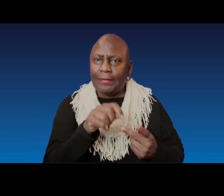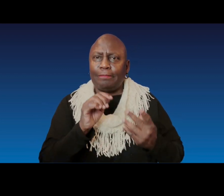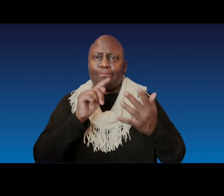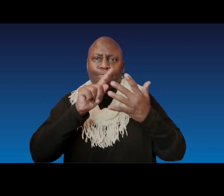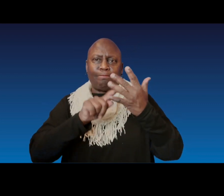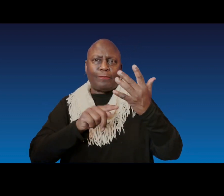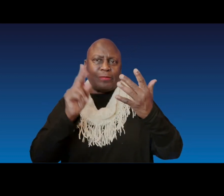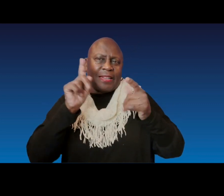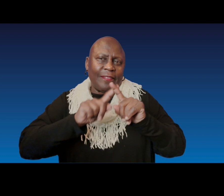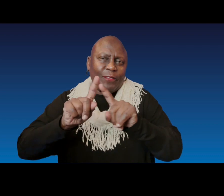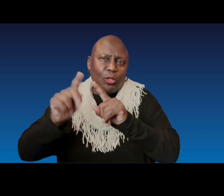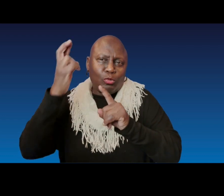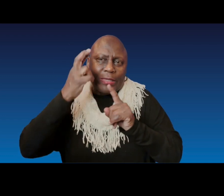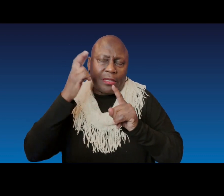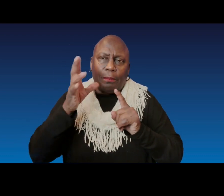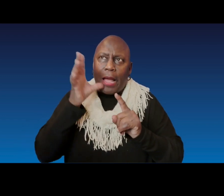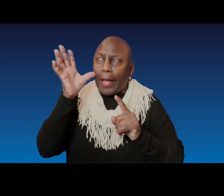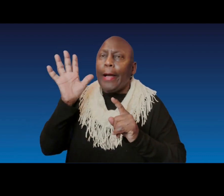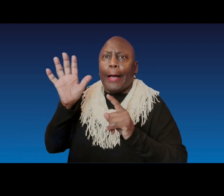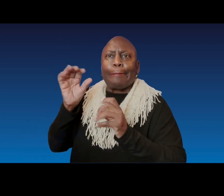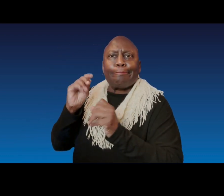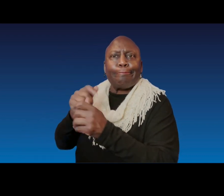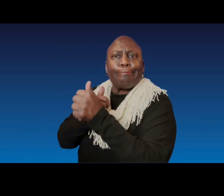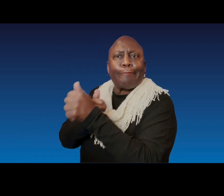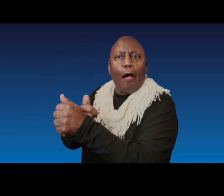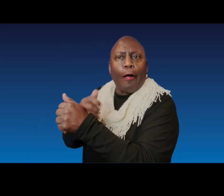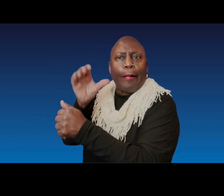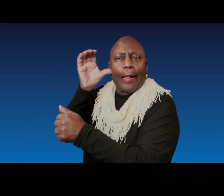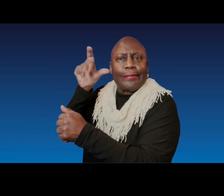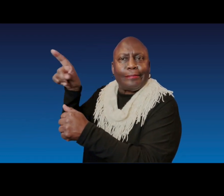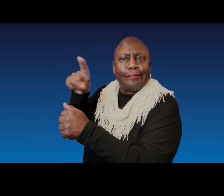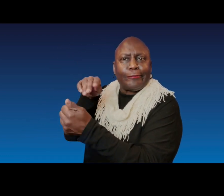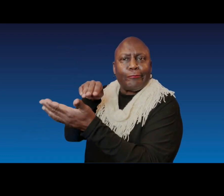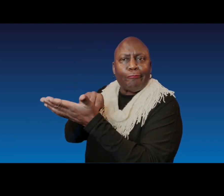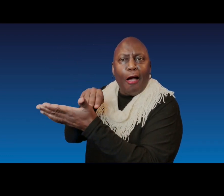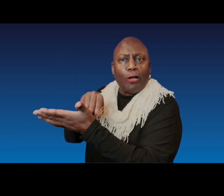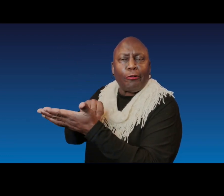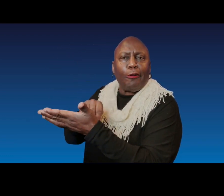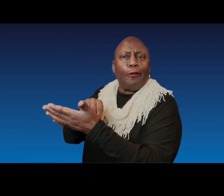Our society and the system instruct parents to never sign in that they must be in.